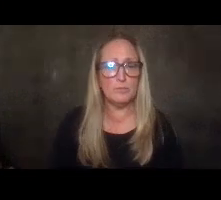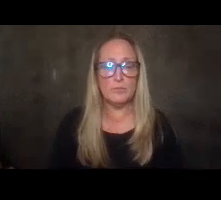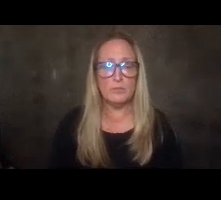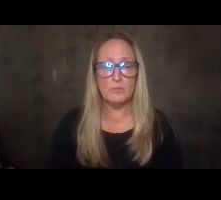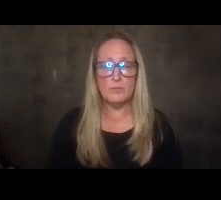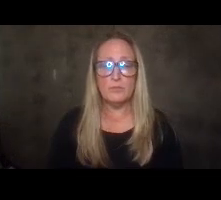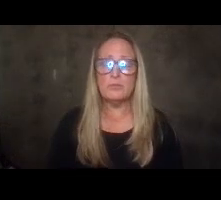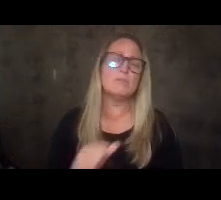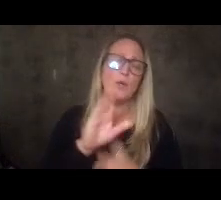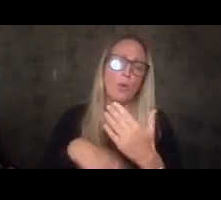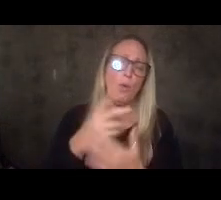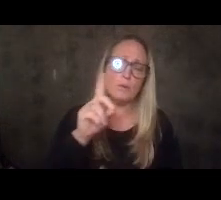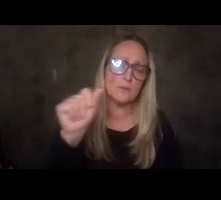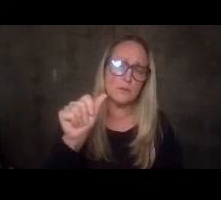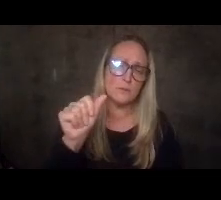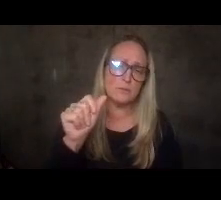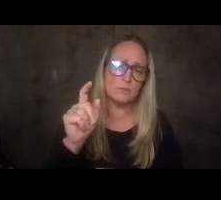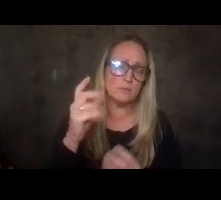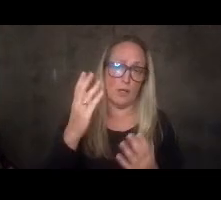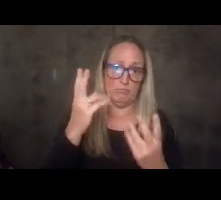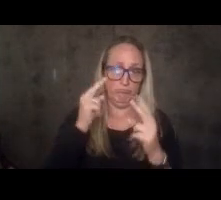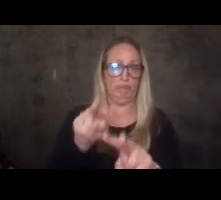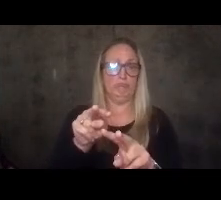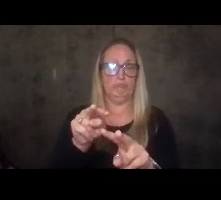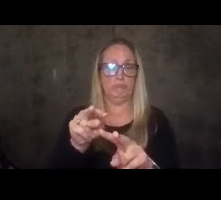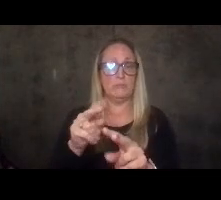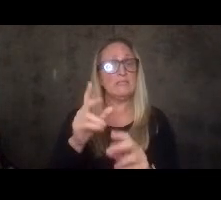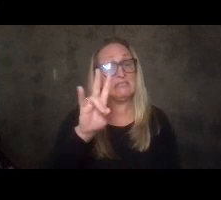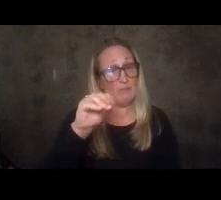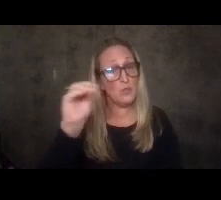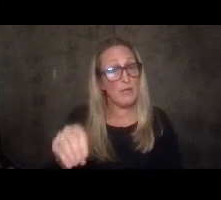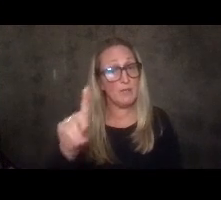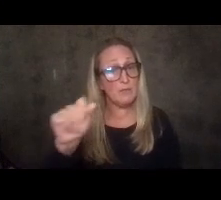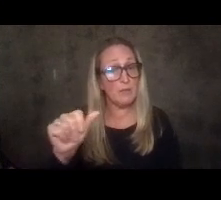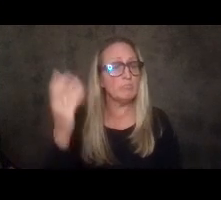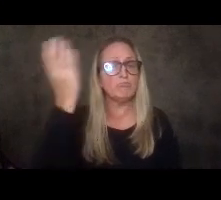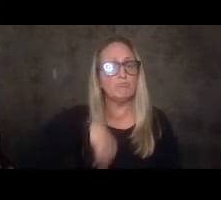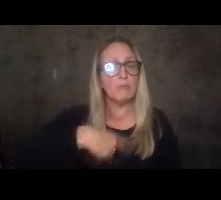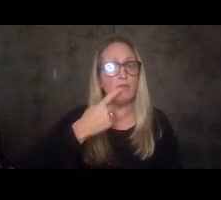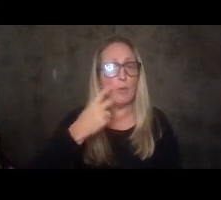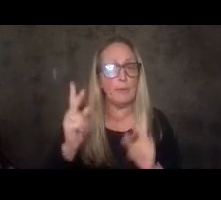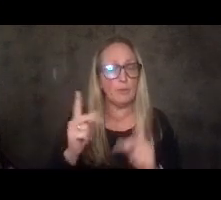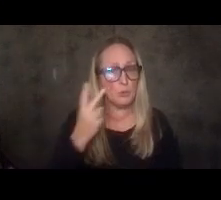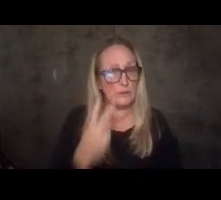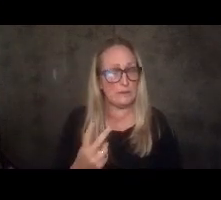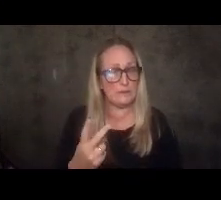Not all disabilities are immediately apparent. In fact, seventy percent of disabilities are invisible to the eye and can